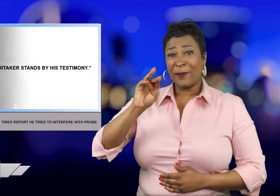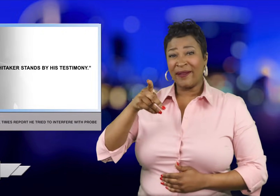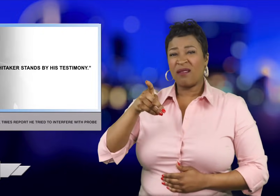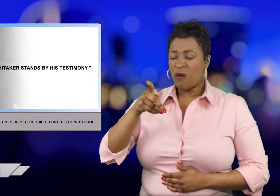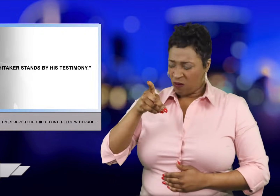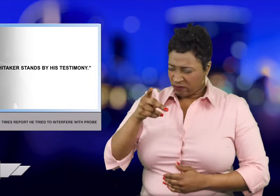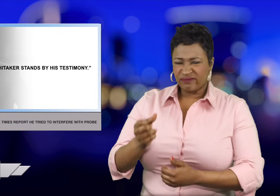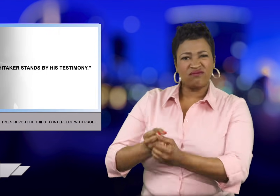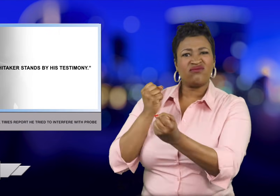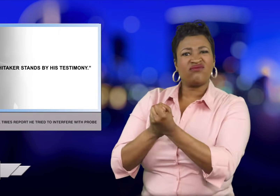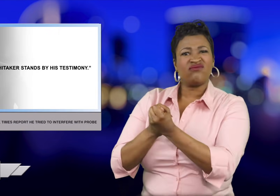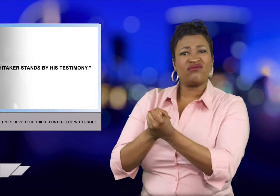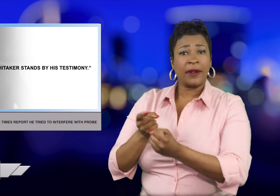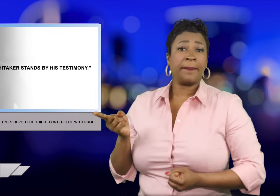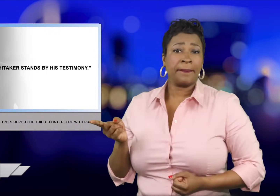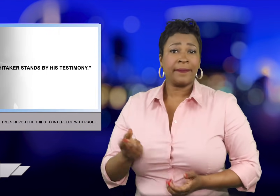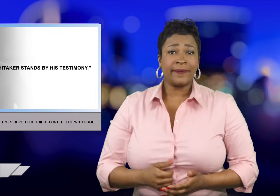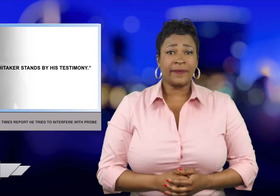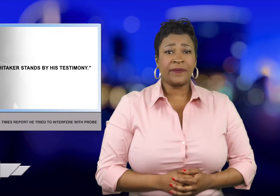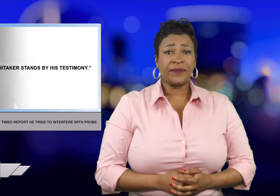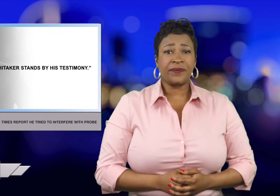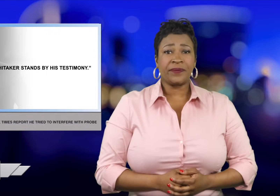Trump is standing by him.